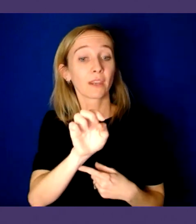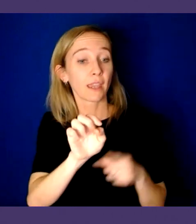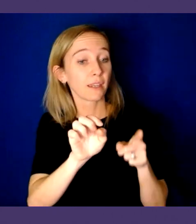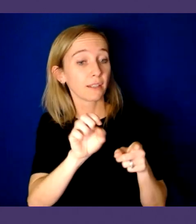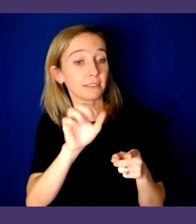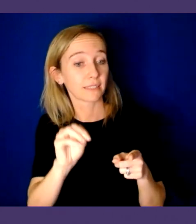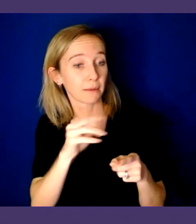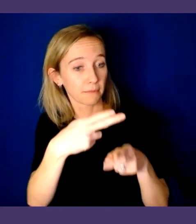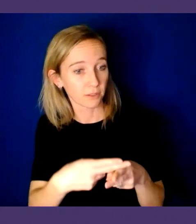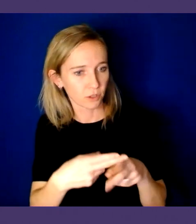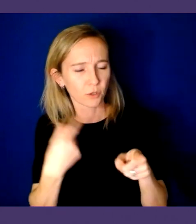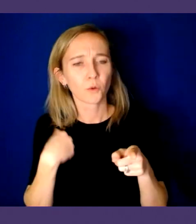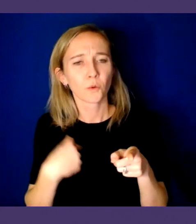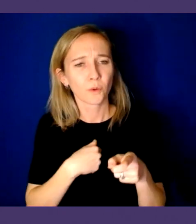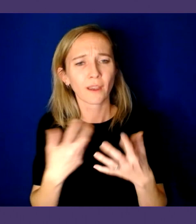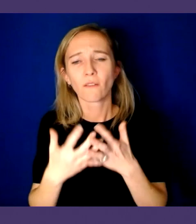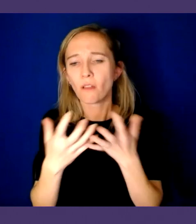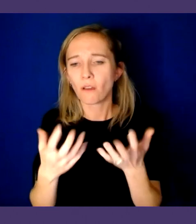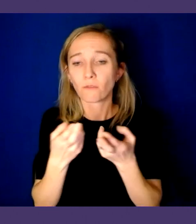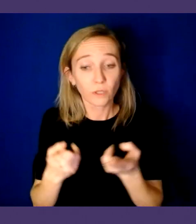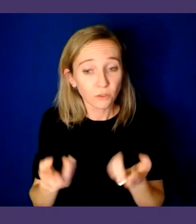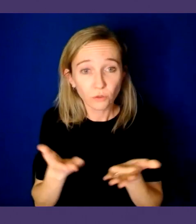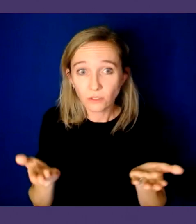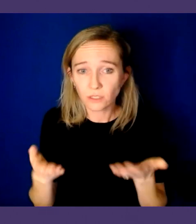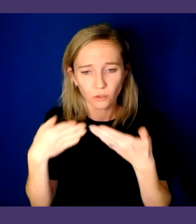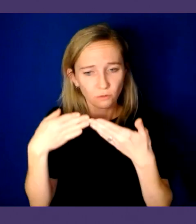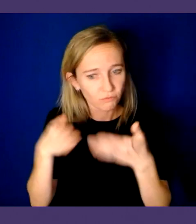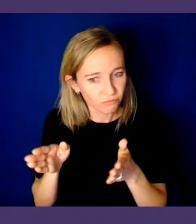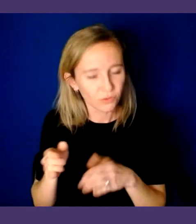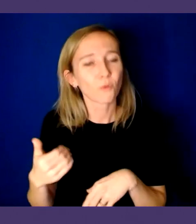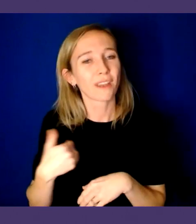resources and we have an intro to accessibility.